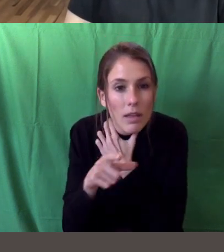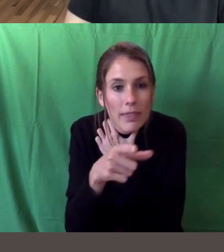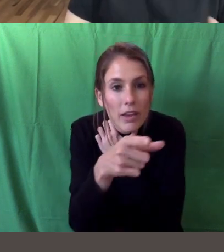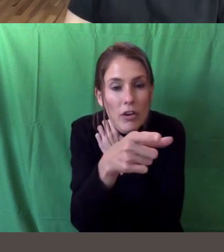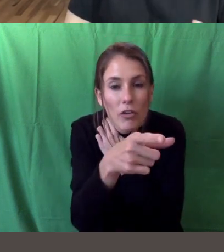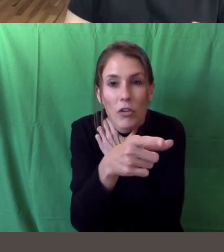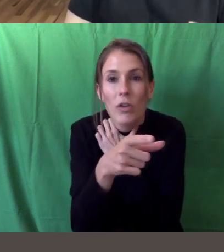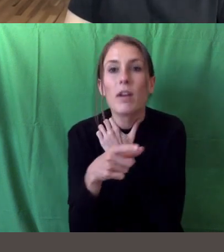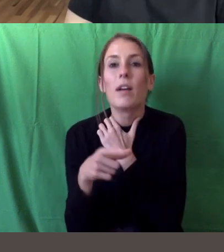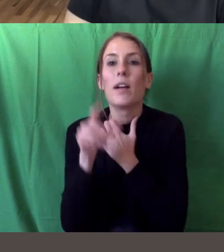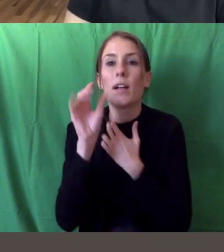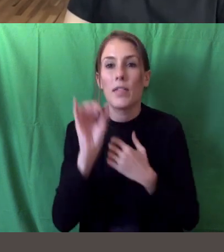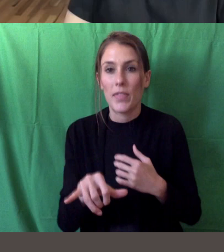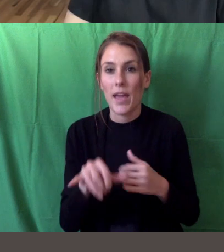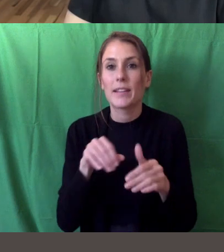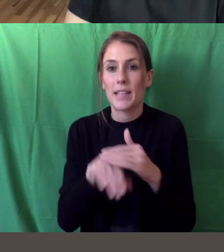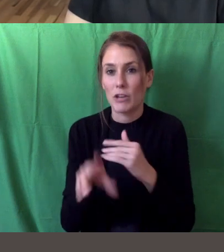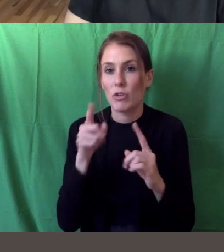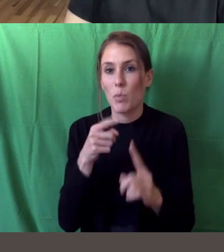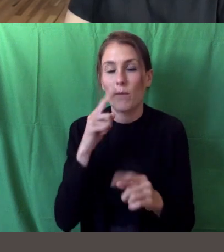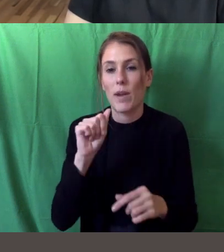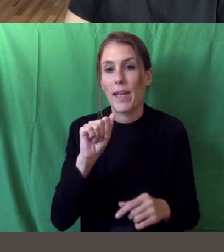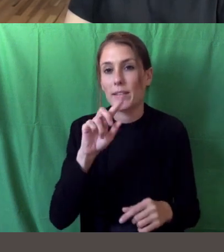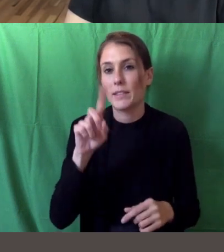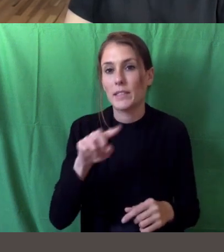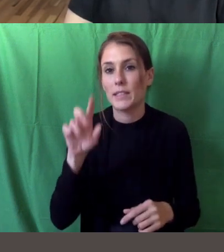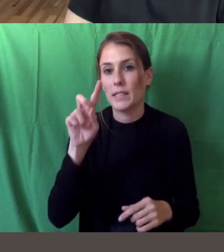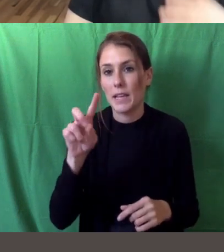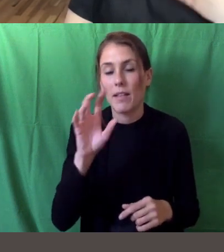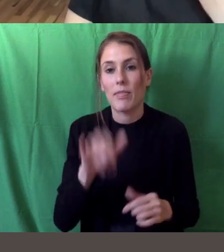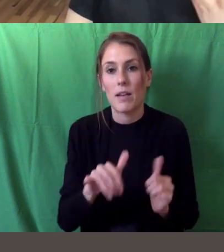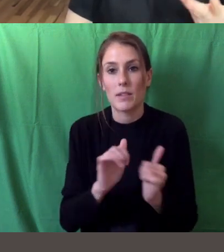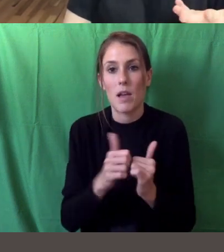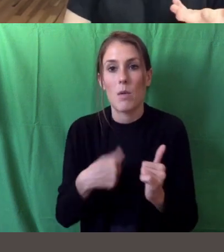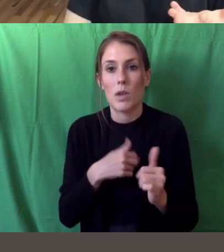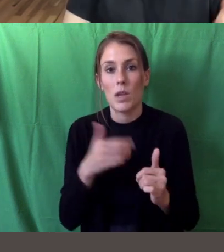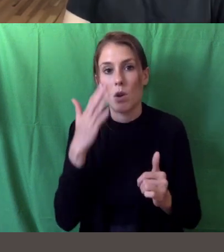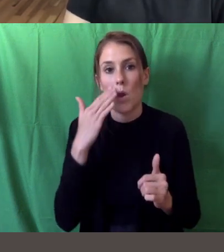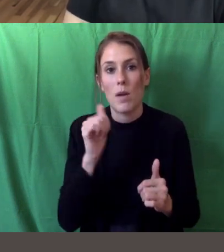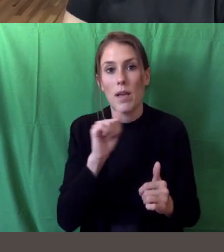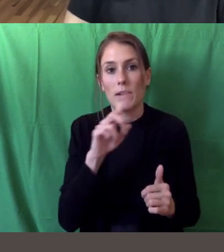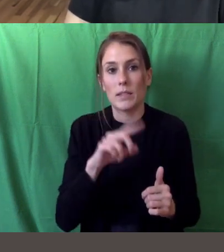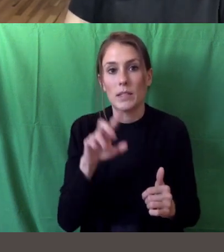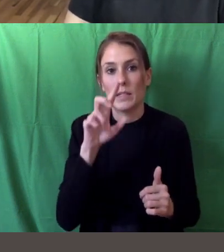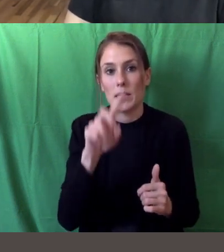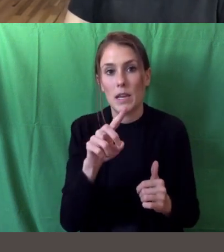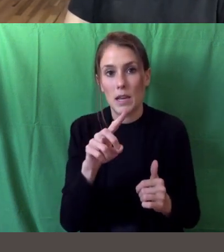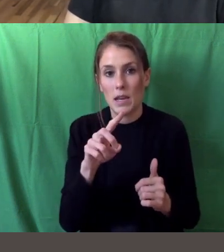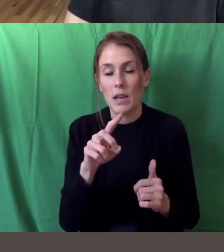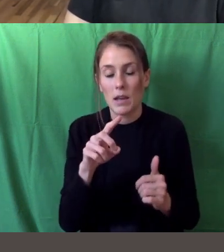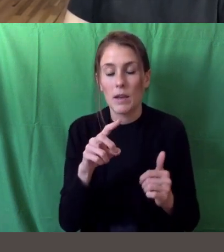because that's an entry point for azd. Like I said, it's a way that we know this is an Azure Developer CLI compatible project.